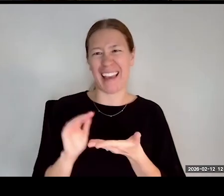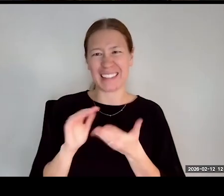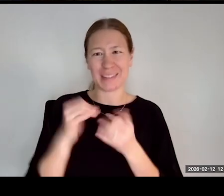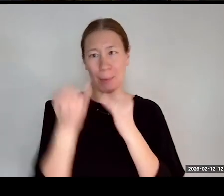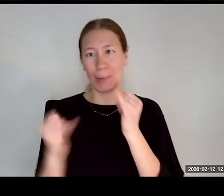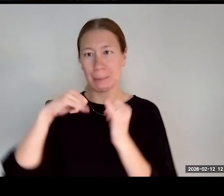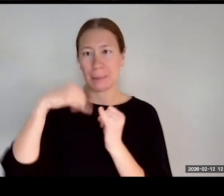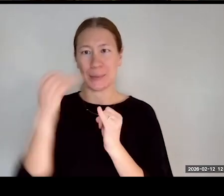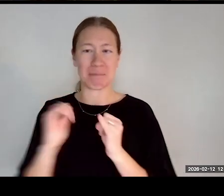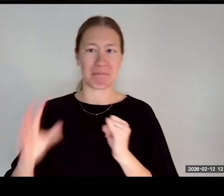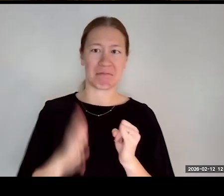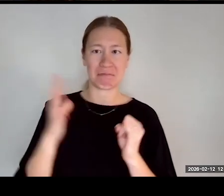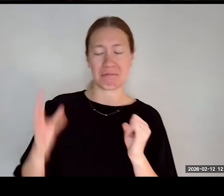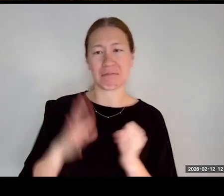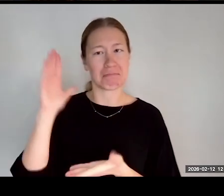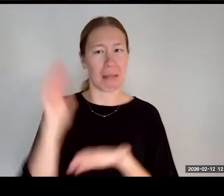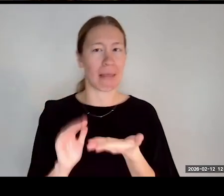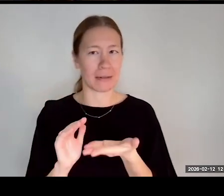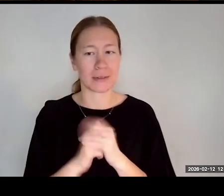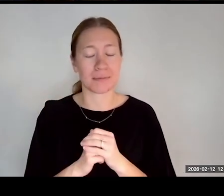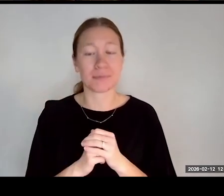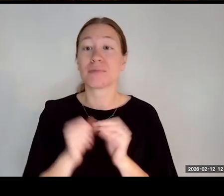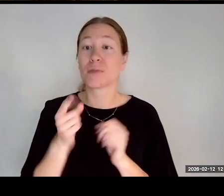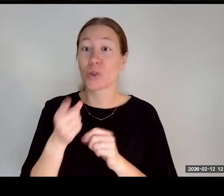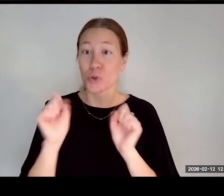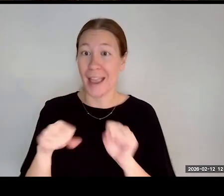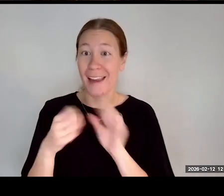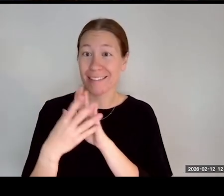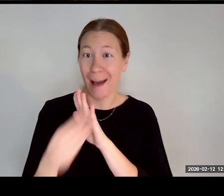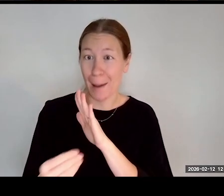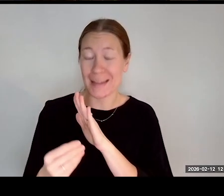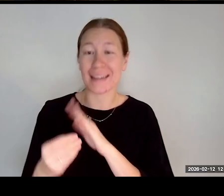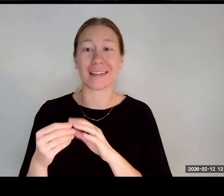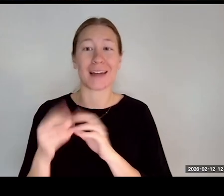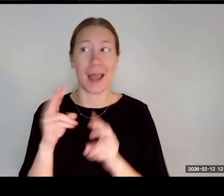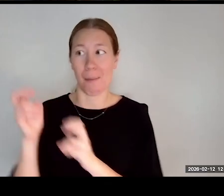Characters that you can actually copy/paste from the slide deck to check out if there's enough differentiation